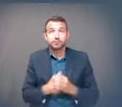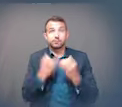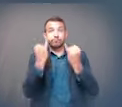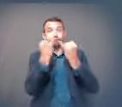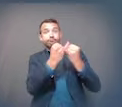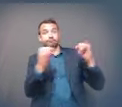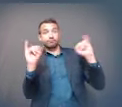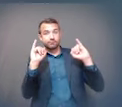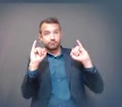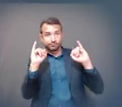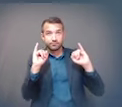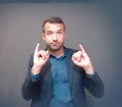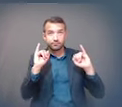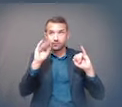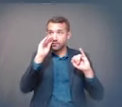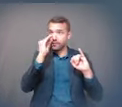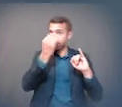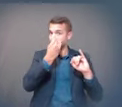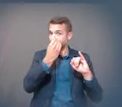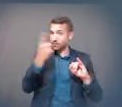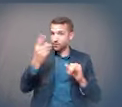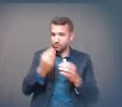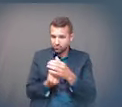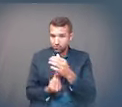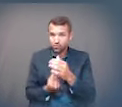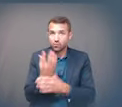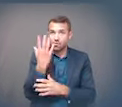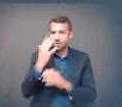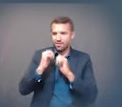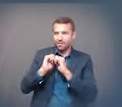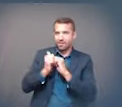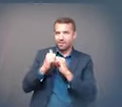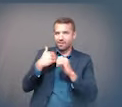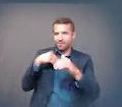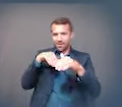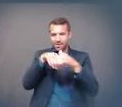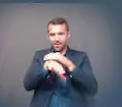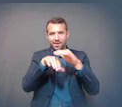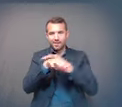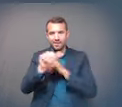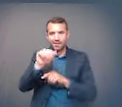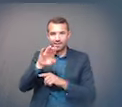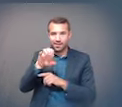Independence is the flower which grows from access, and freedom